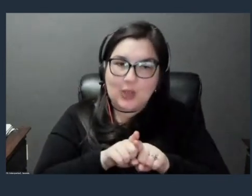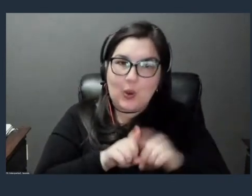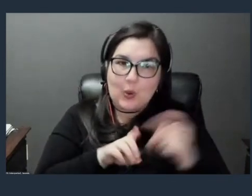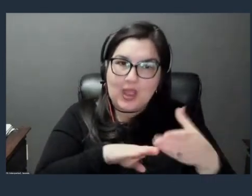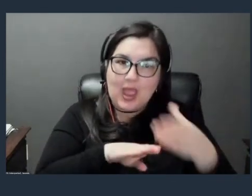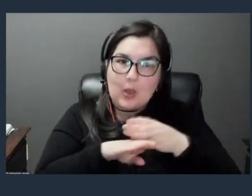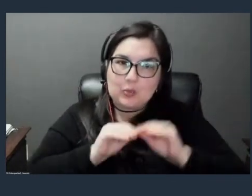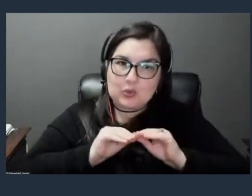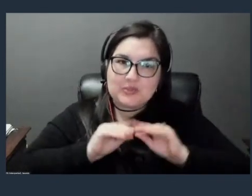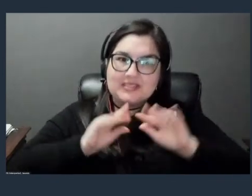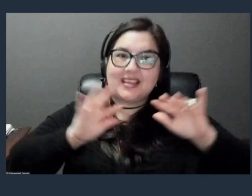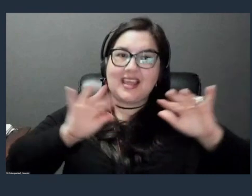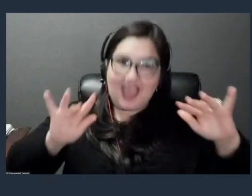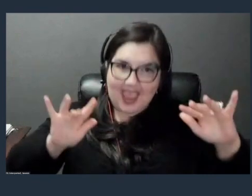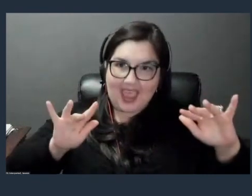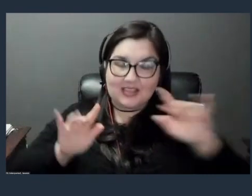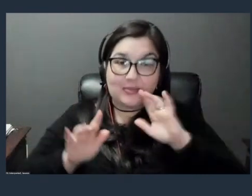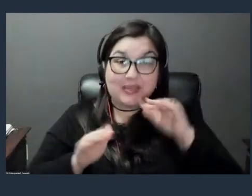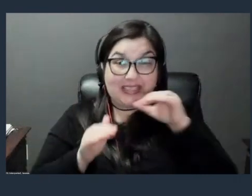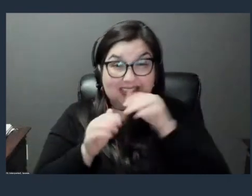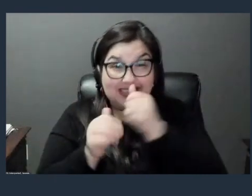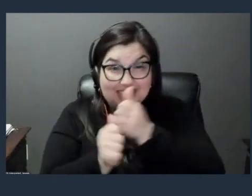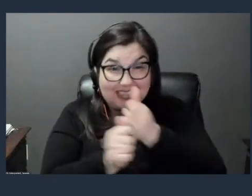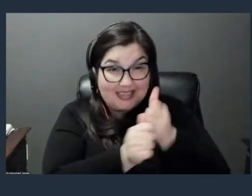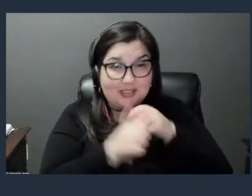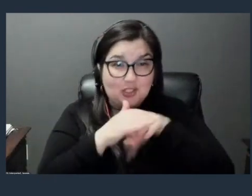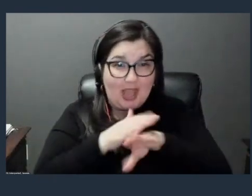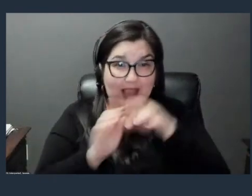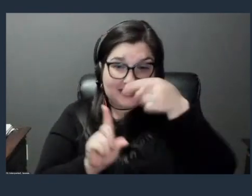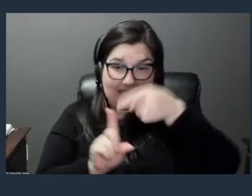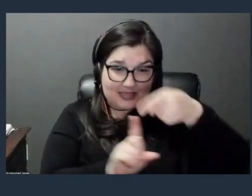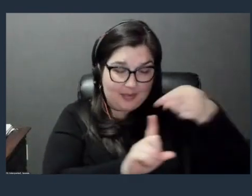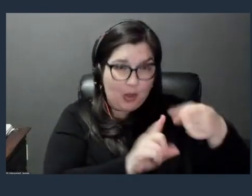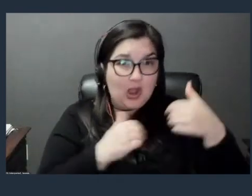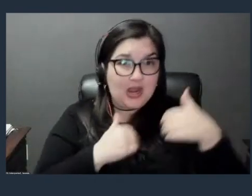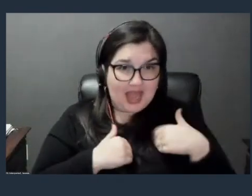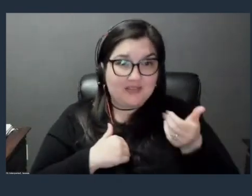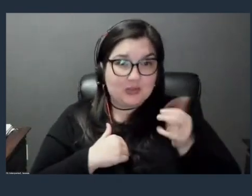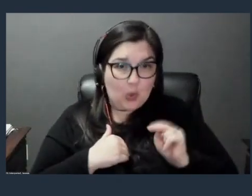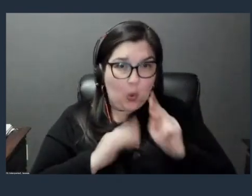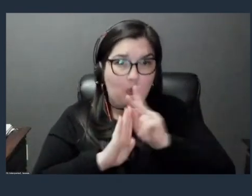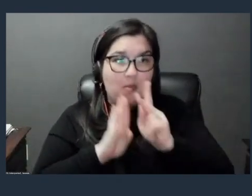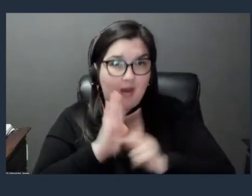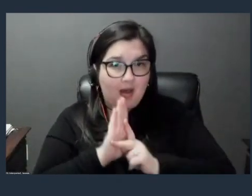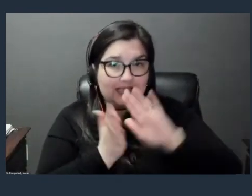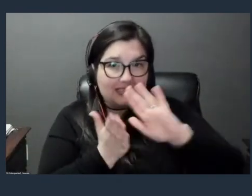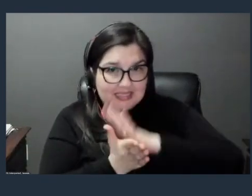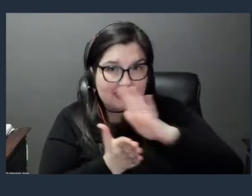each of these access points has its own policy document. So it lets you really scale this out.